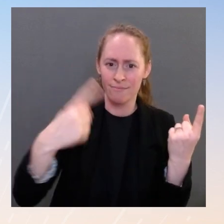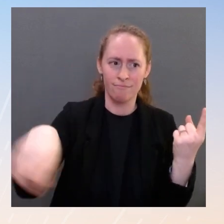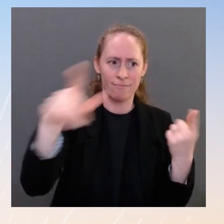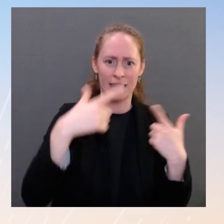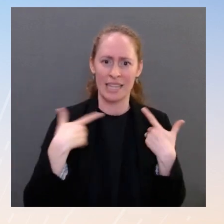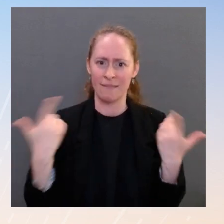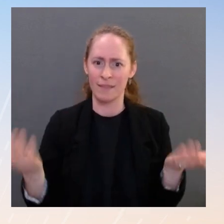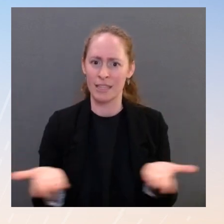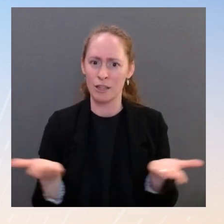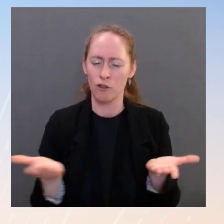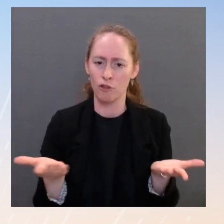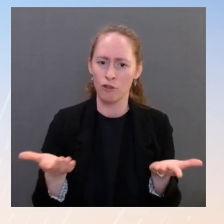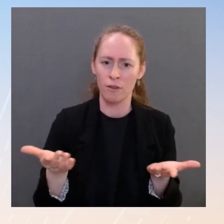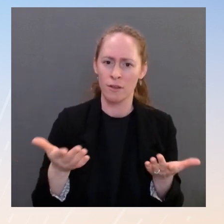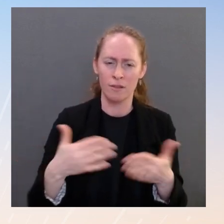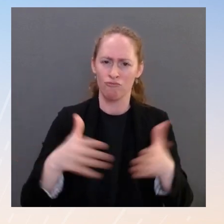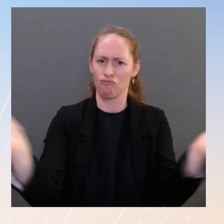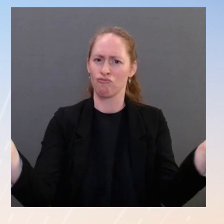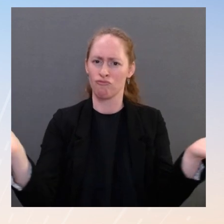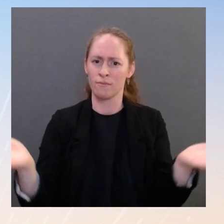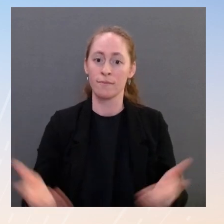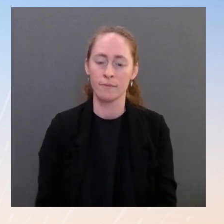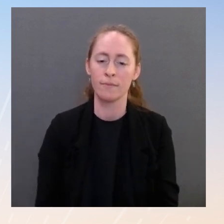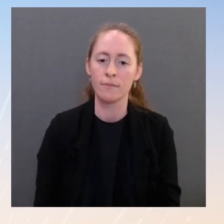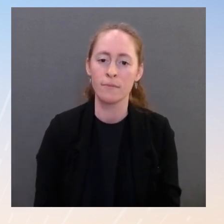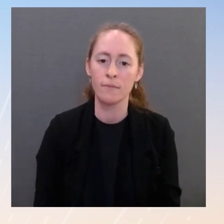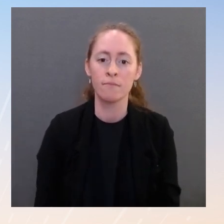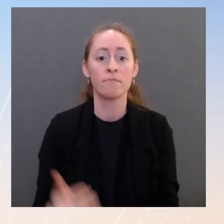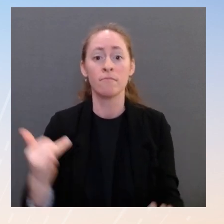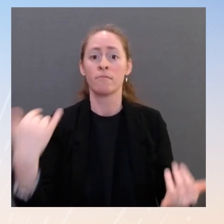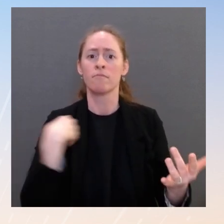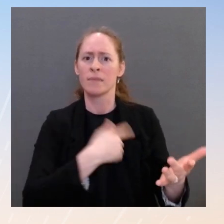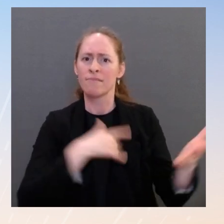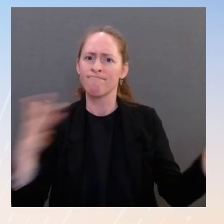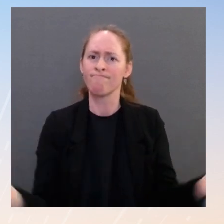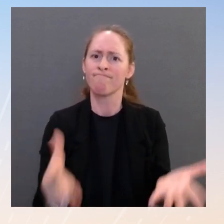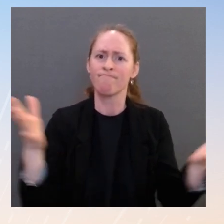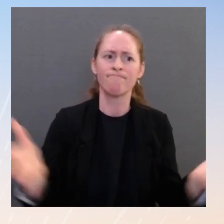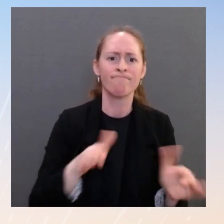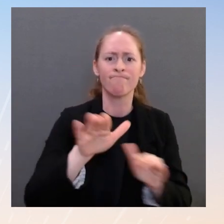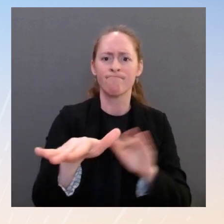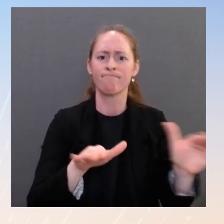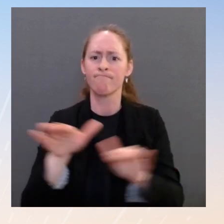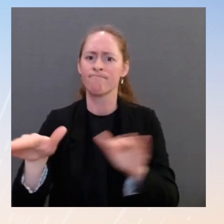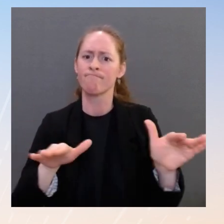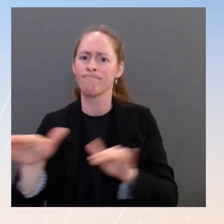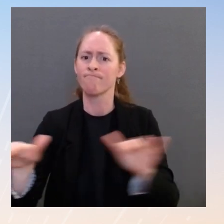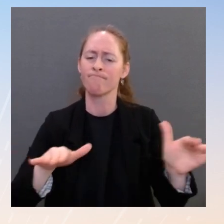In fact, what our effort is and what our focus is, at this point, is more broadly educating people on how they may be eligible for it.